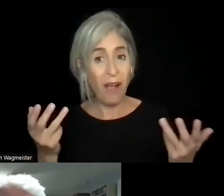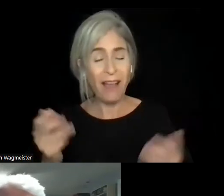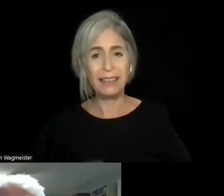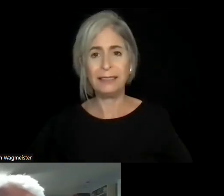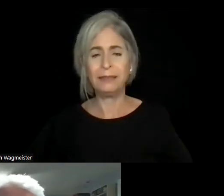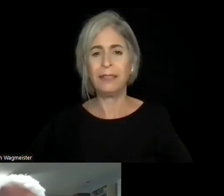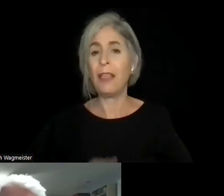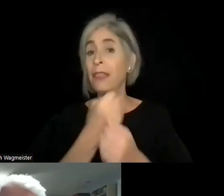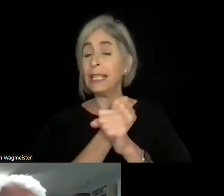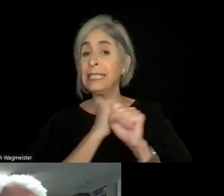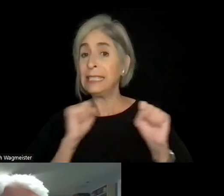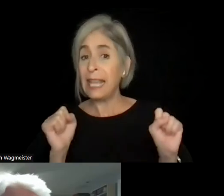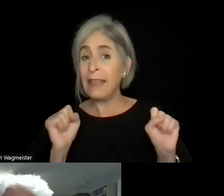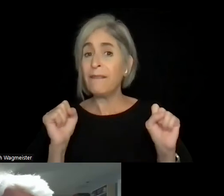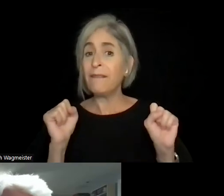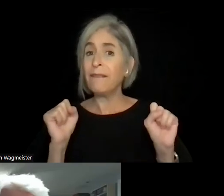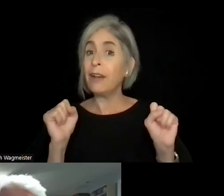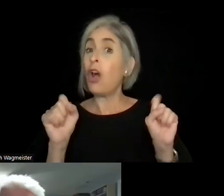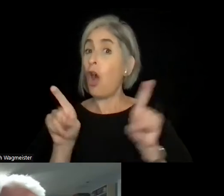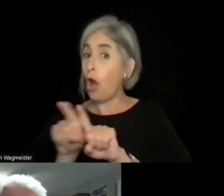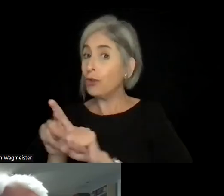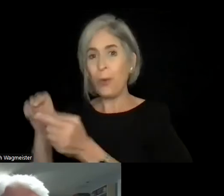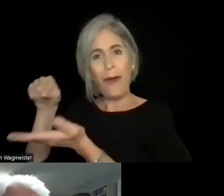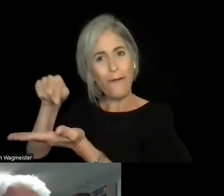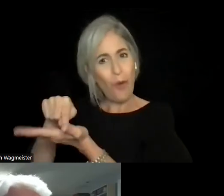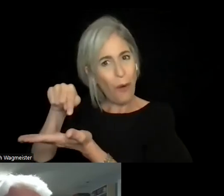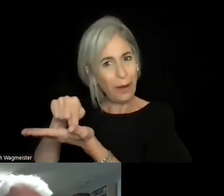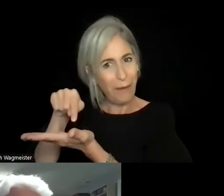doing here with VCI.